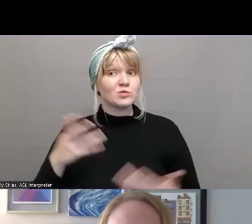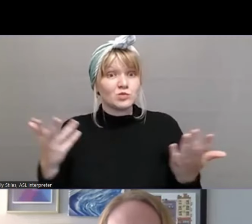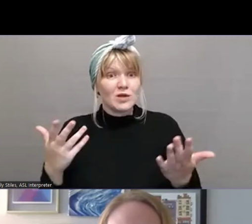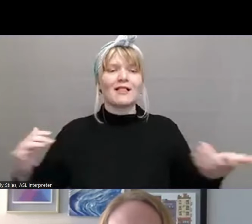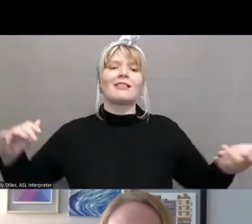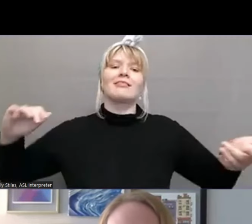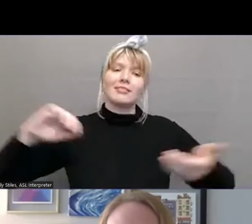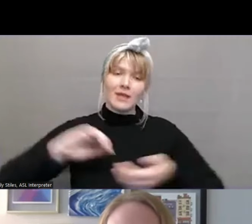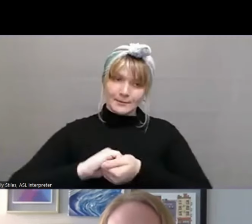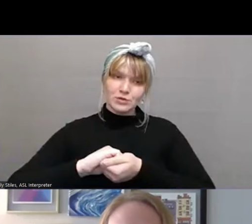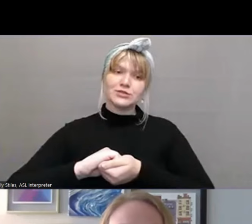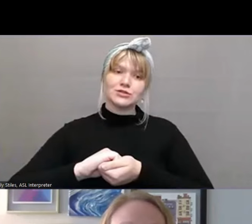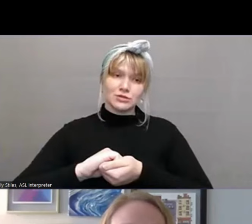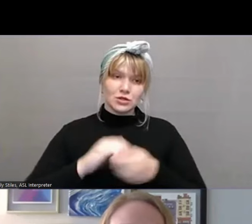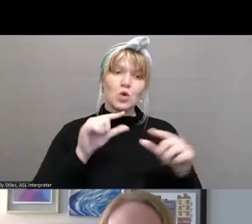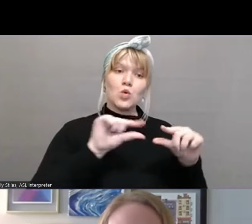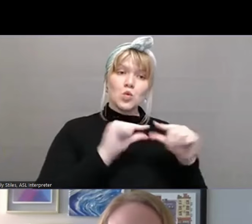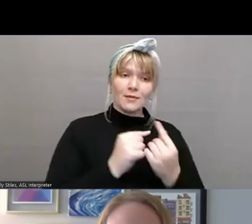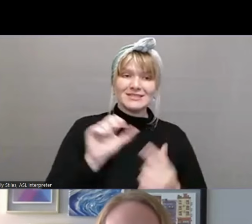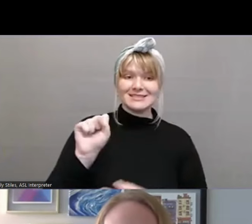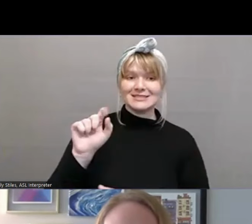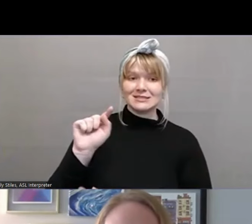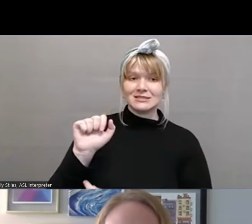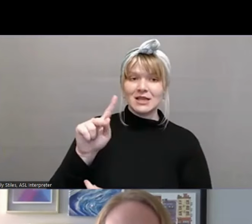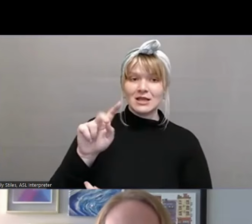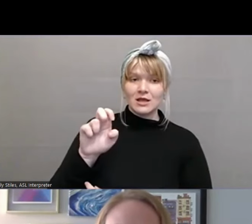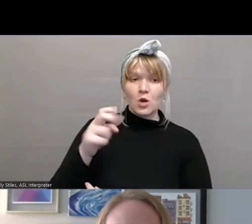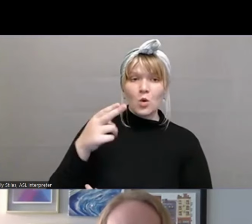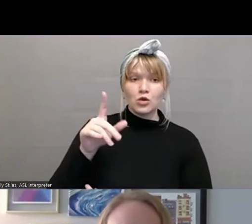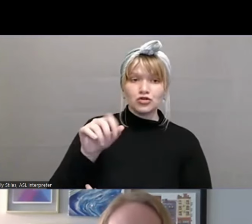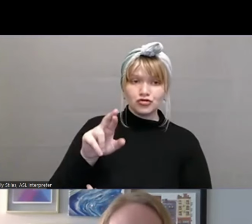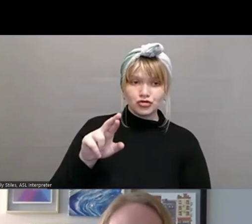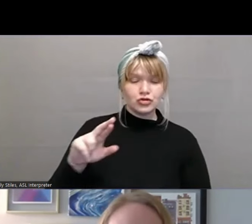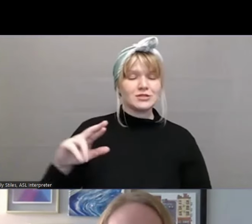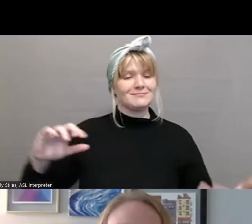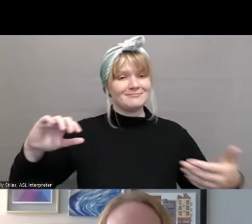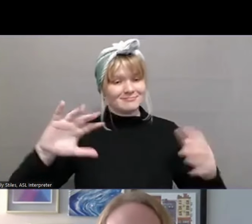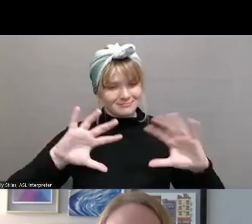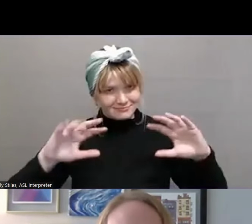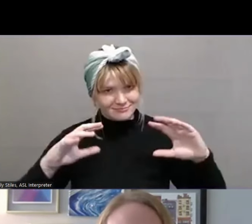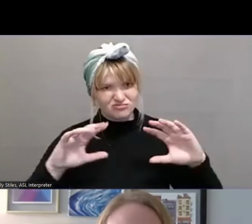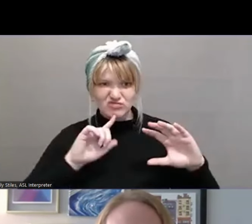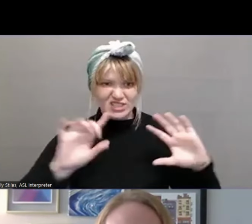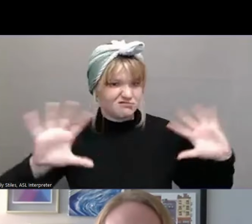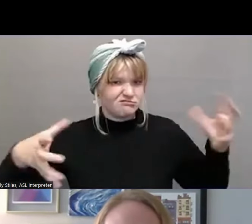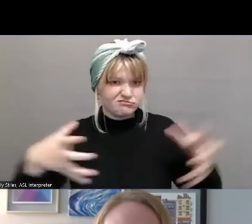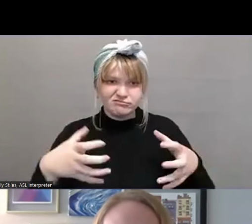It’s groups of stakeholders meeting regularly, brainstorming on how to best address homelessness.